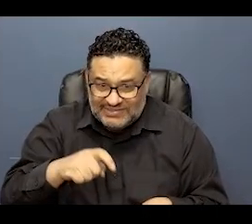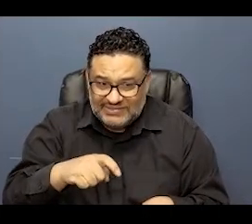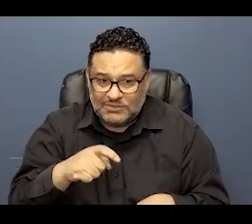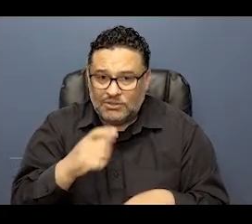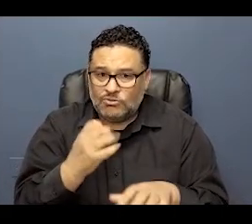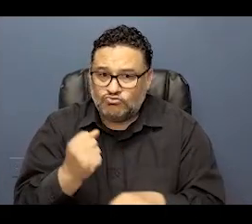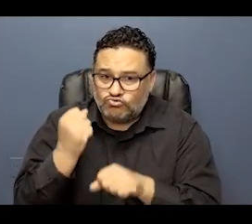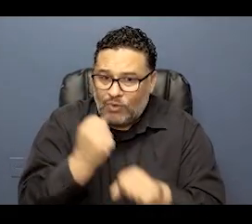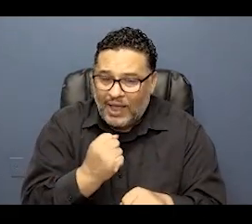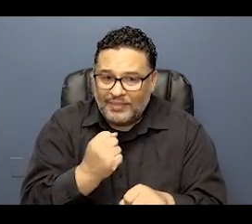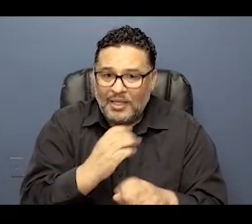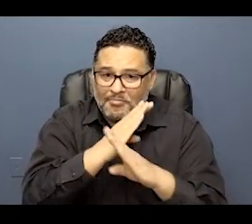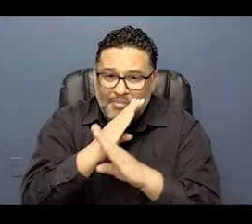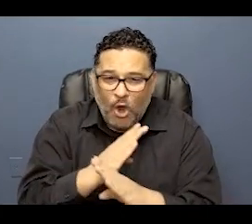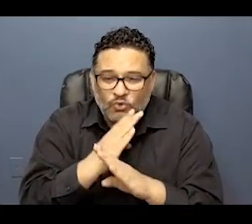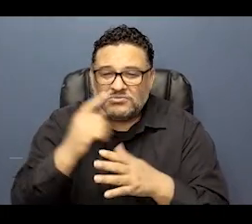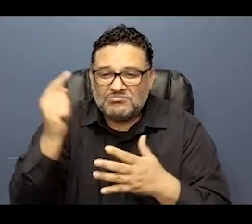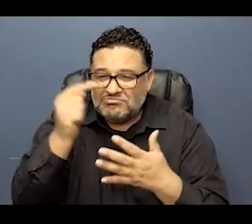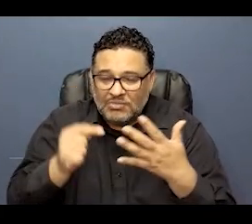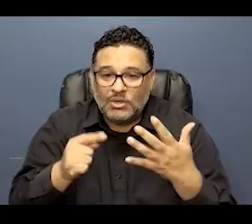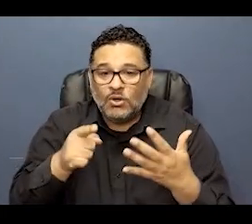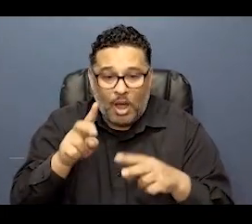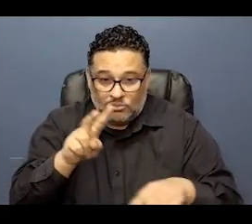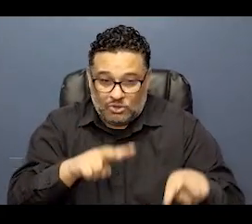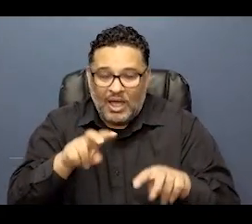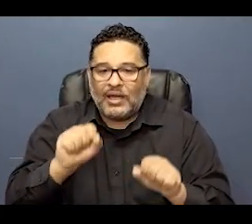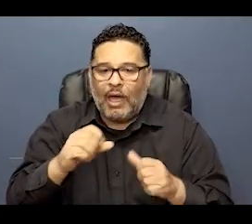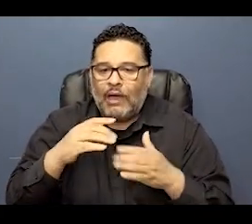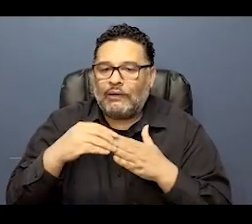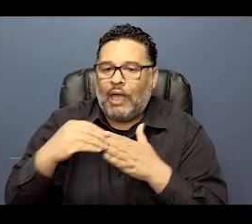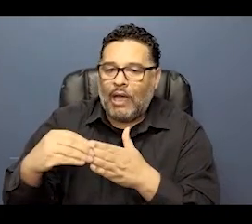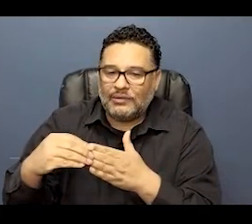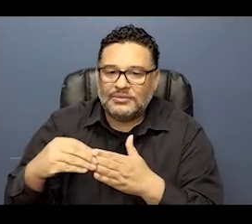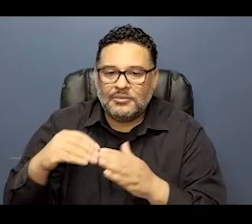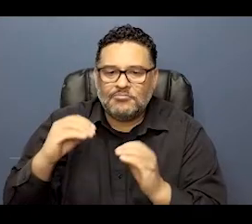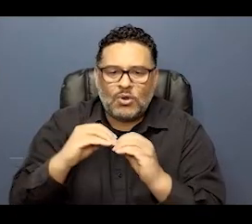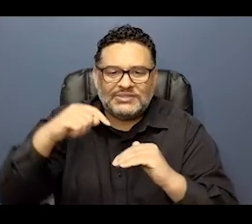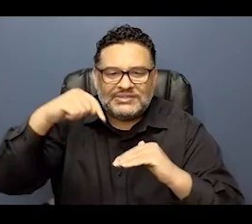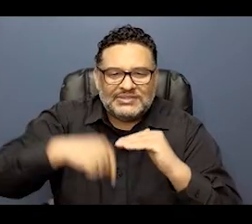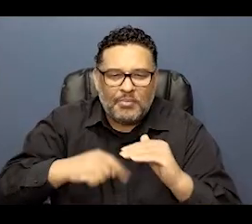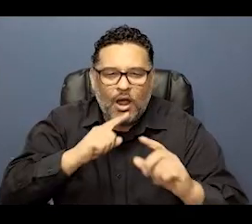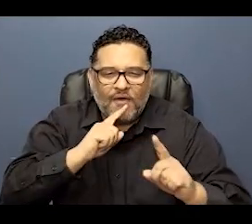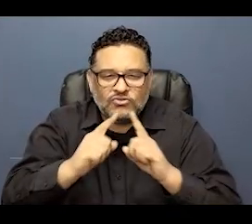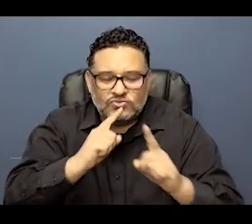Your observations can help guide deeper conversations, but formal records are still